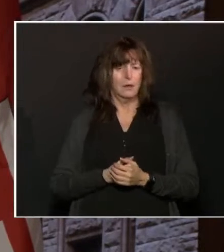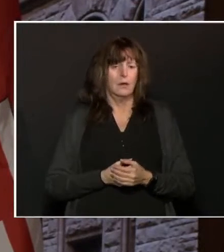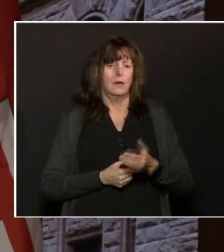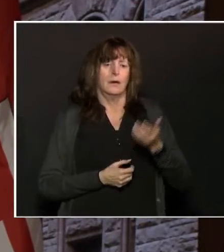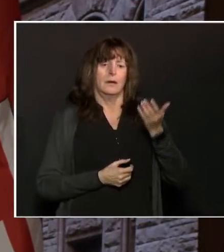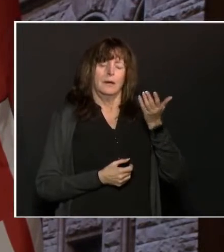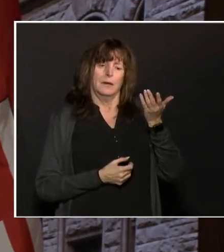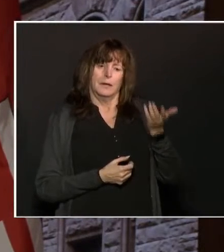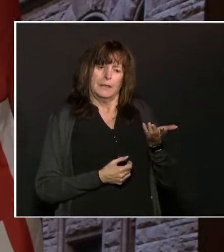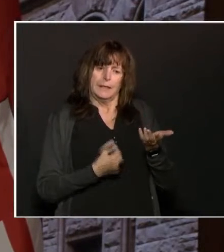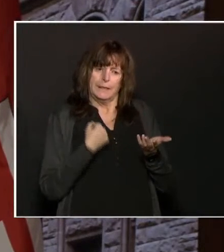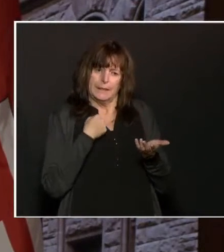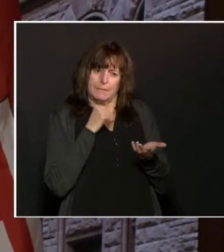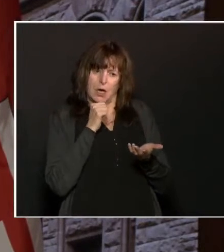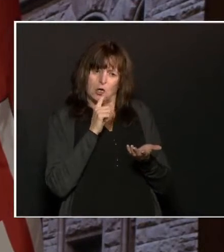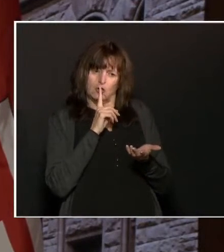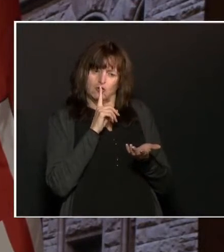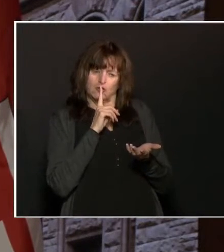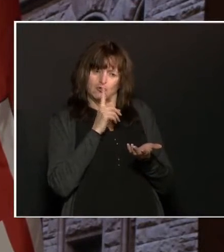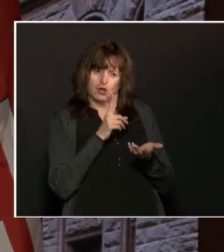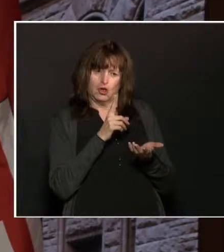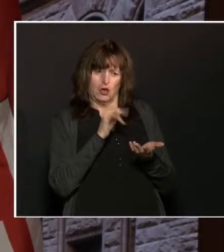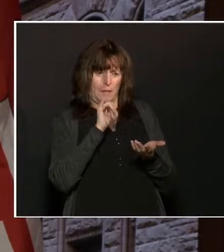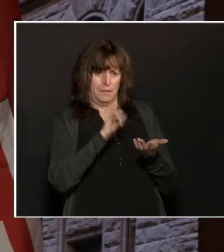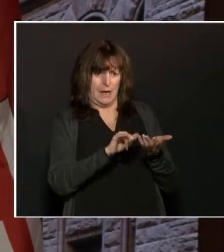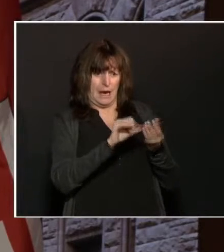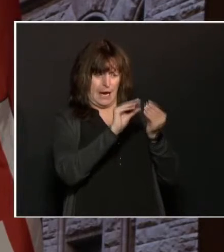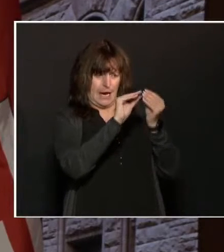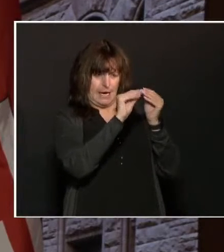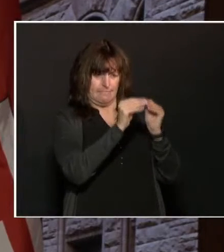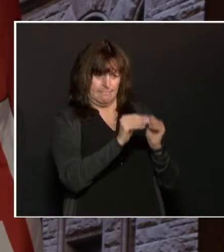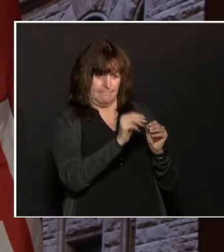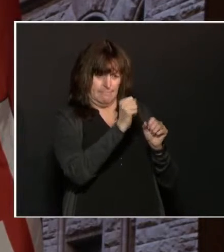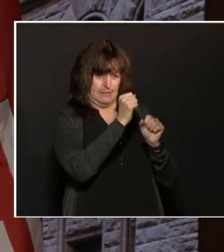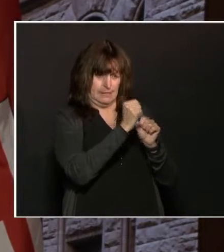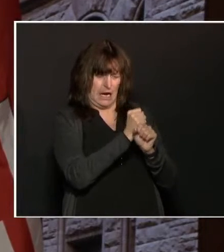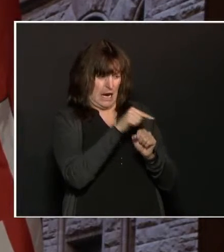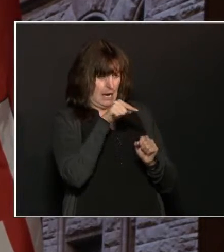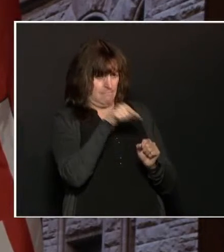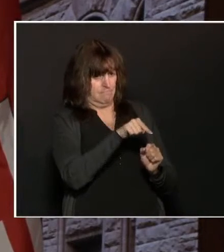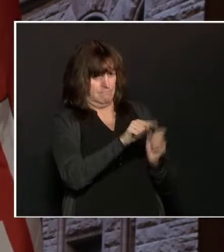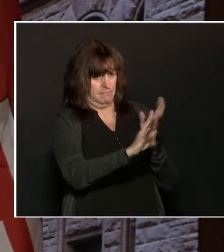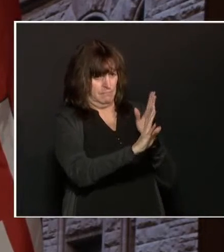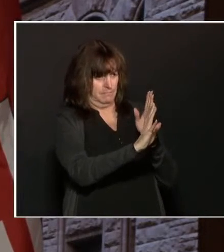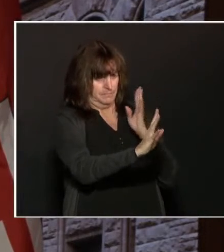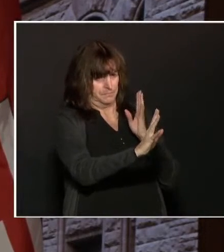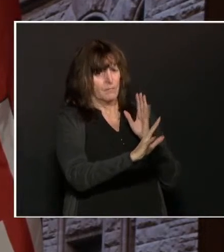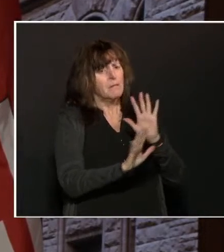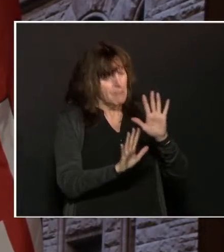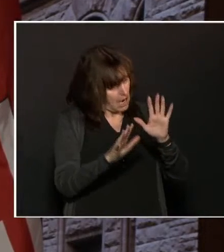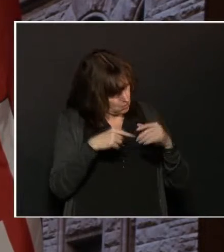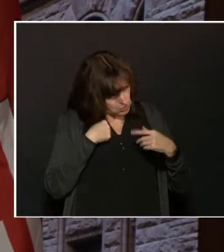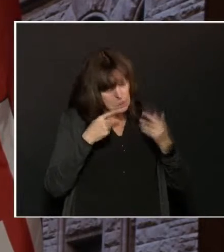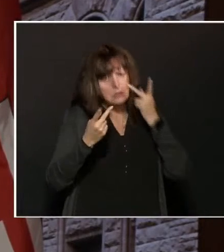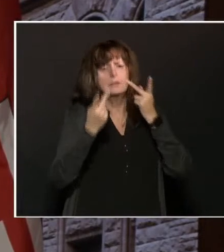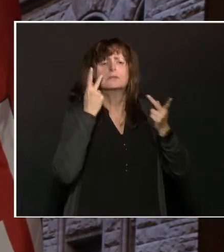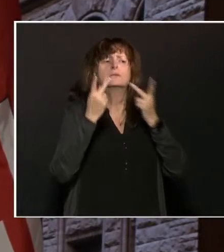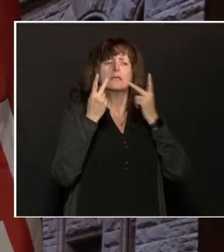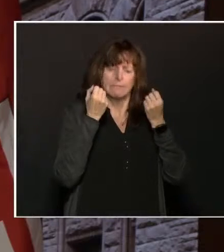LOCKDOWN ON THE 28TH OF DECEMBER THAT'S WHAT THIS THAT'S WHAT THIS CHART SHOWS CASES THAT'S WHAT THIS CHART SHOWS CASES WILL CONTINUE CASES WILL CONTINUE TO GROW FOR A. OF TIME